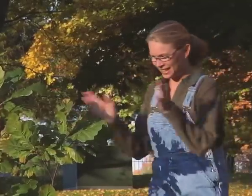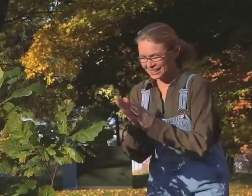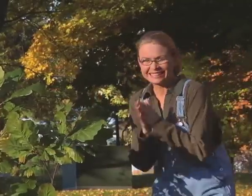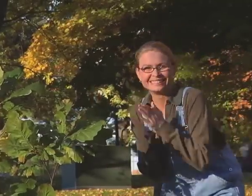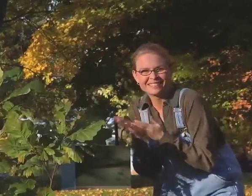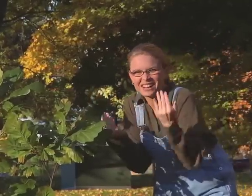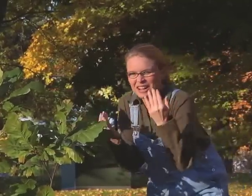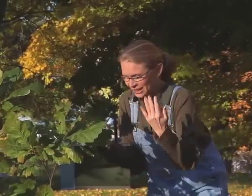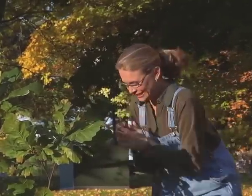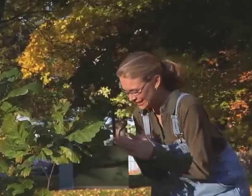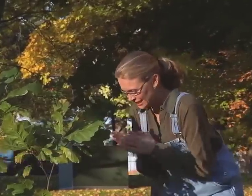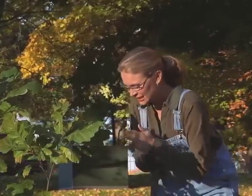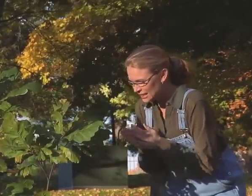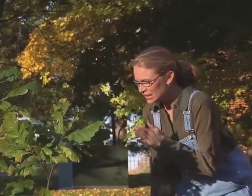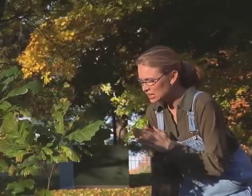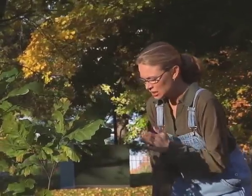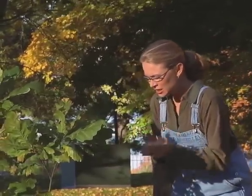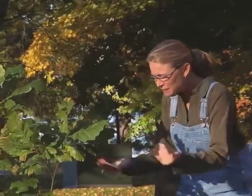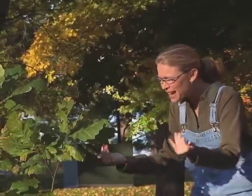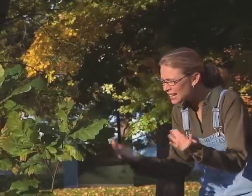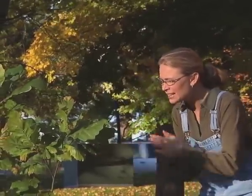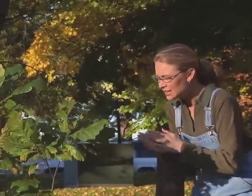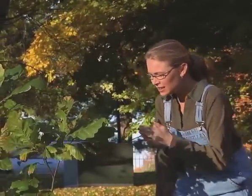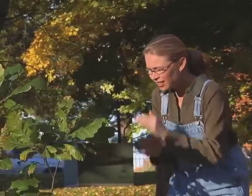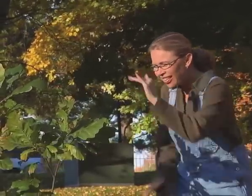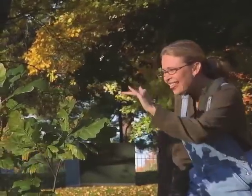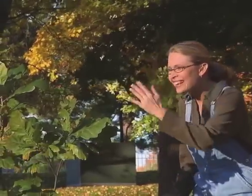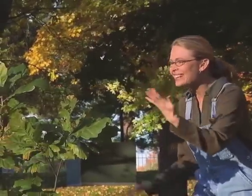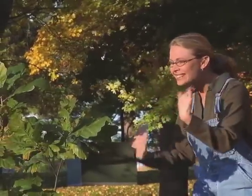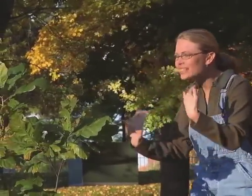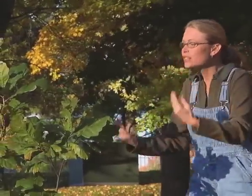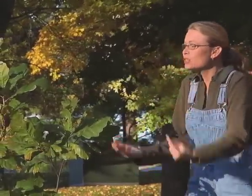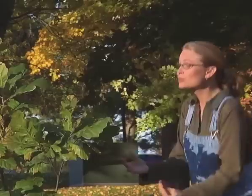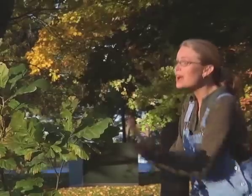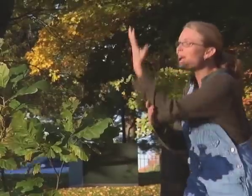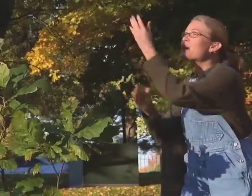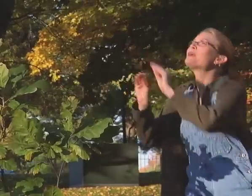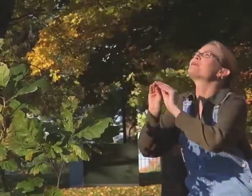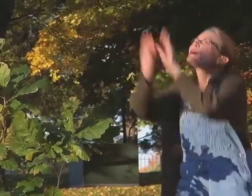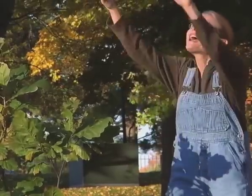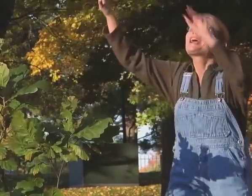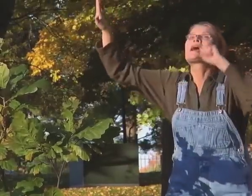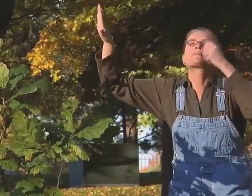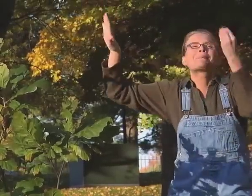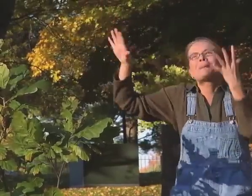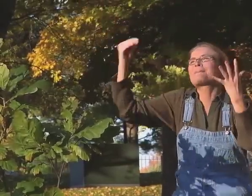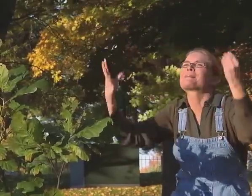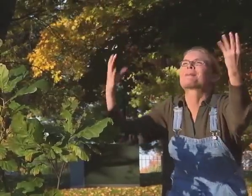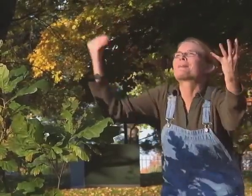ALL RIGHT, HERE WE GO. COME ON, COME ON. YOU'RE SO LITTLE. GROW. COME ON, BIG AND TALL, LOTS OF APPLES!